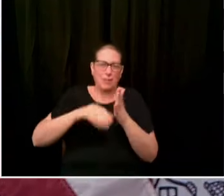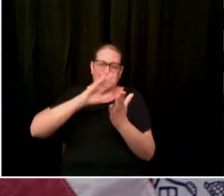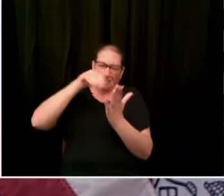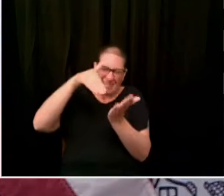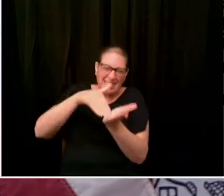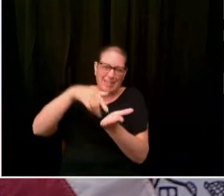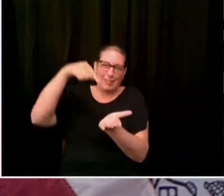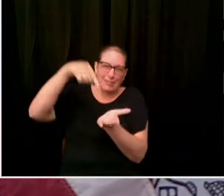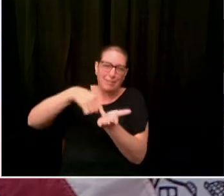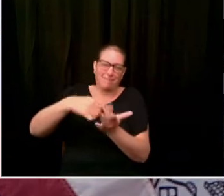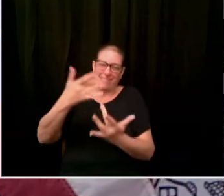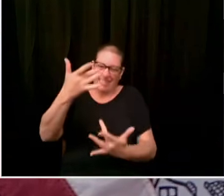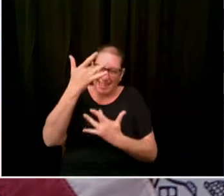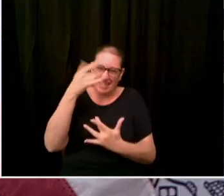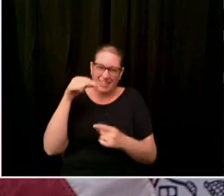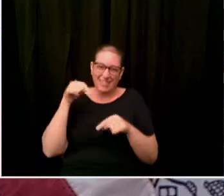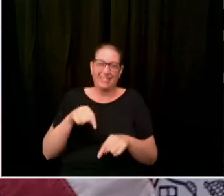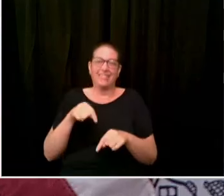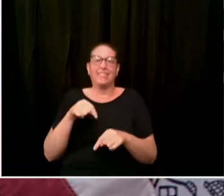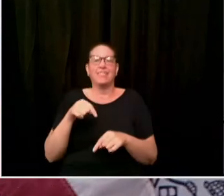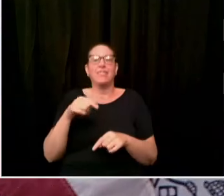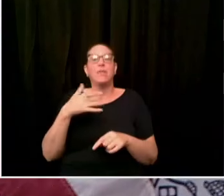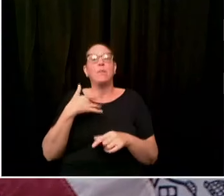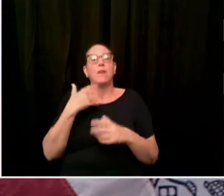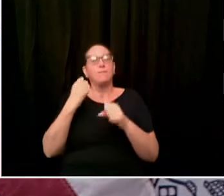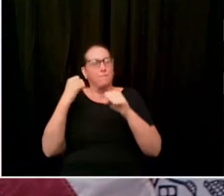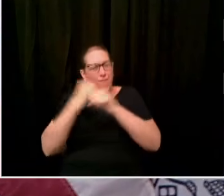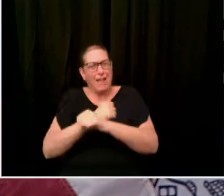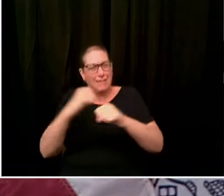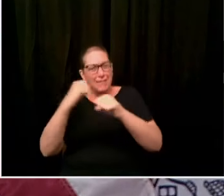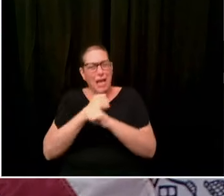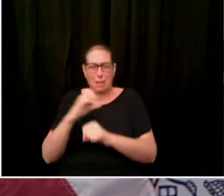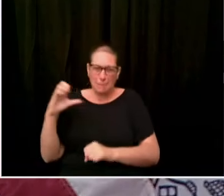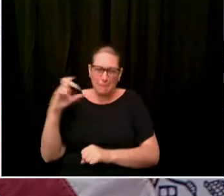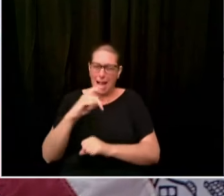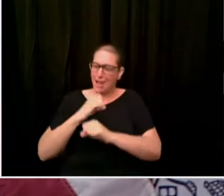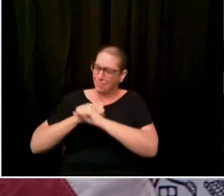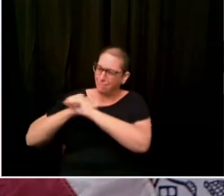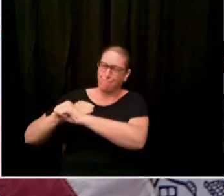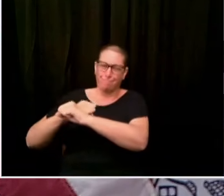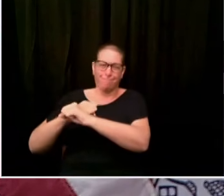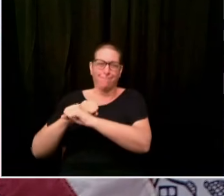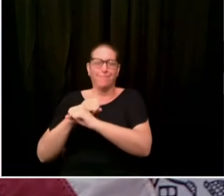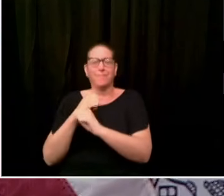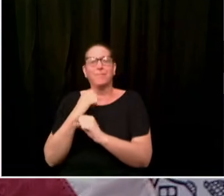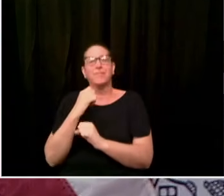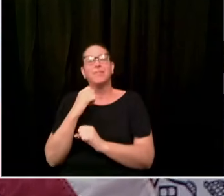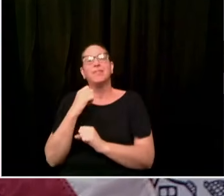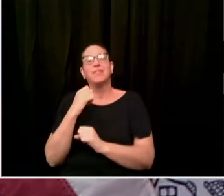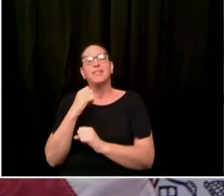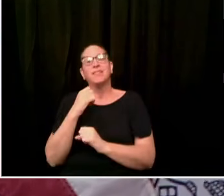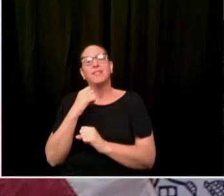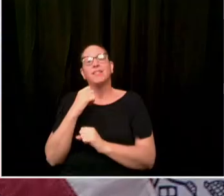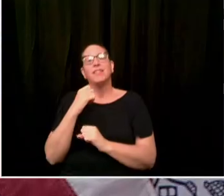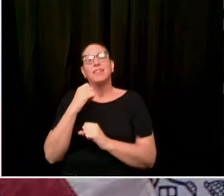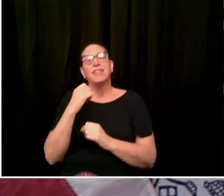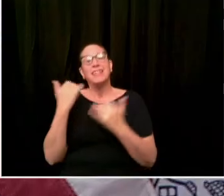BACK. YOU FOUGHT BACK. THE SUCCESS WE'VE HAD TO DATE IS BECAUSE OF YOU. NOW WE HAVE TO GO FURTHER. WE HAVE EARNED OUR WAY TO THE